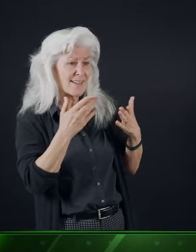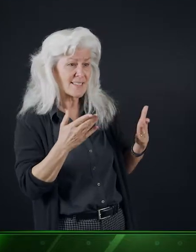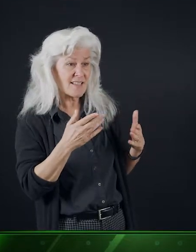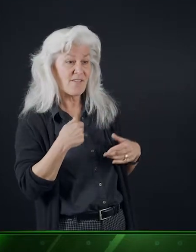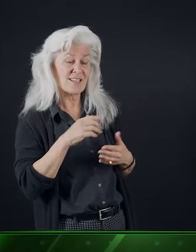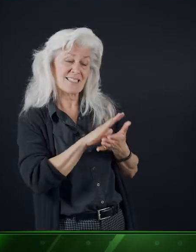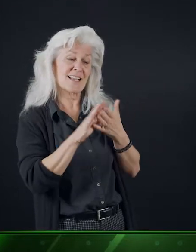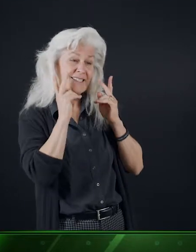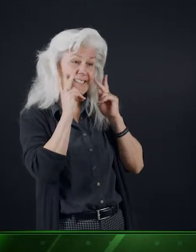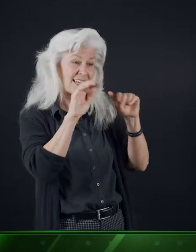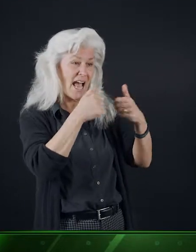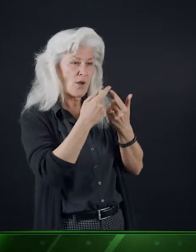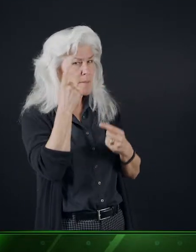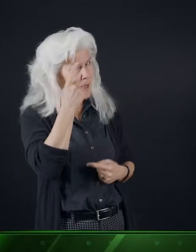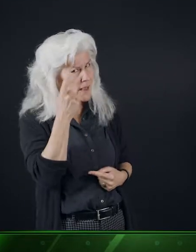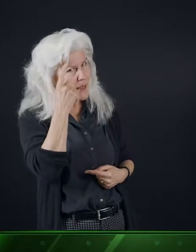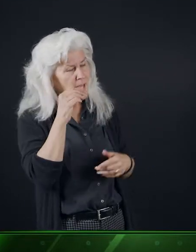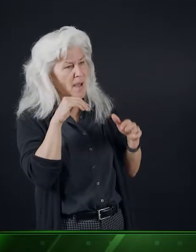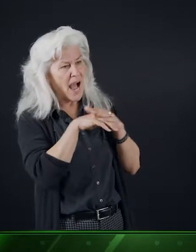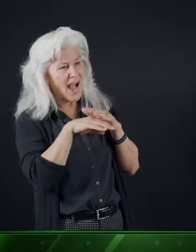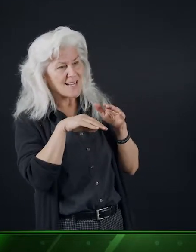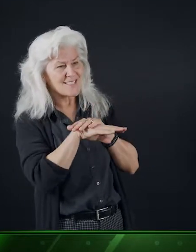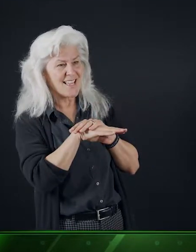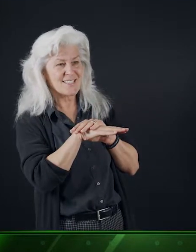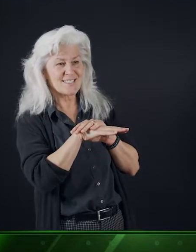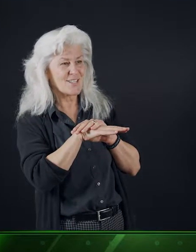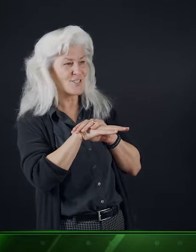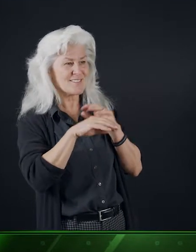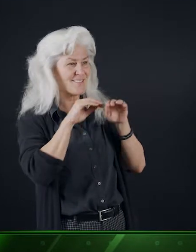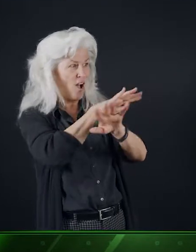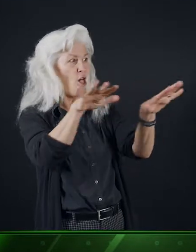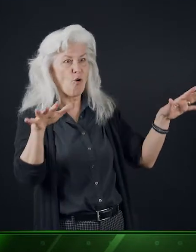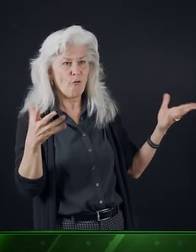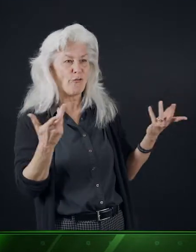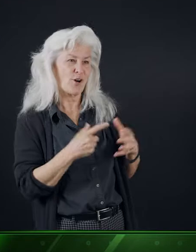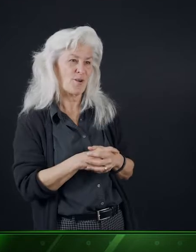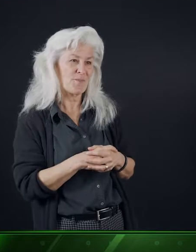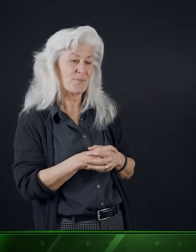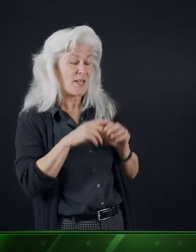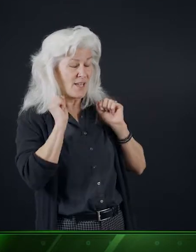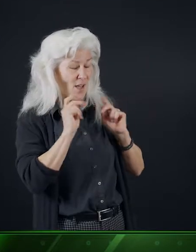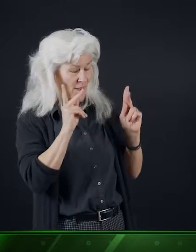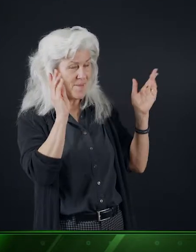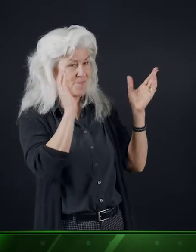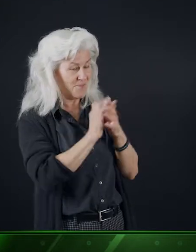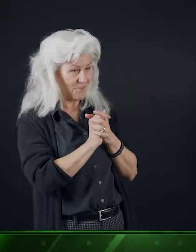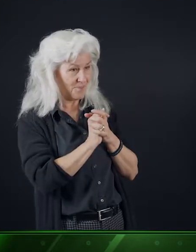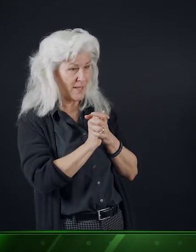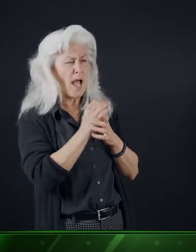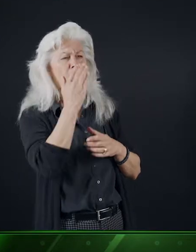about accessibility just all across the board. Okay, so I know that this is a tough question,